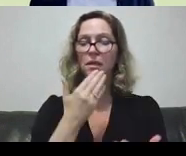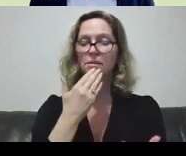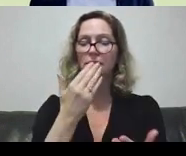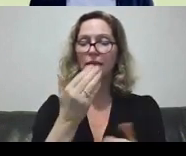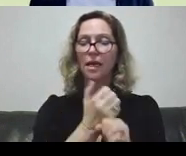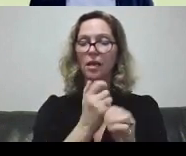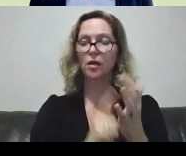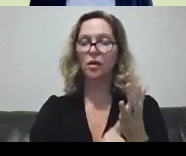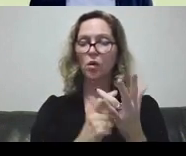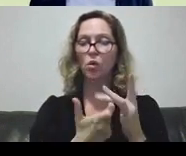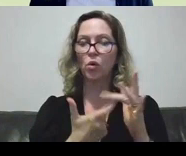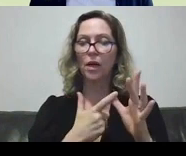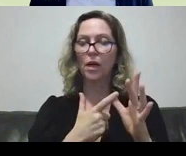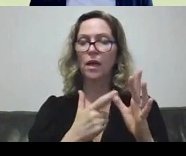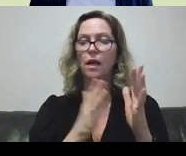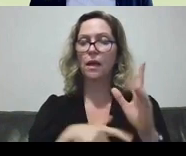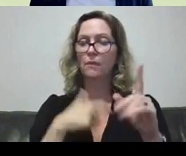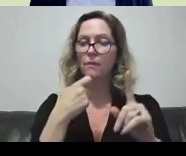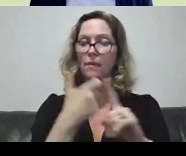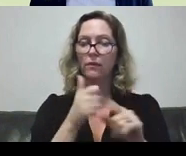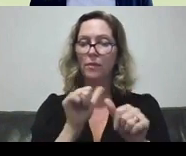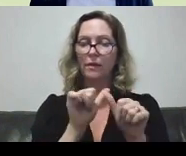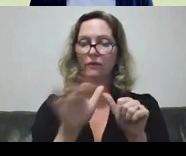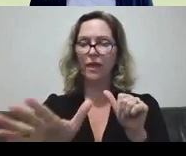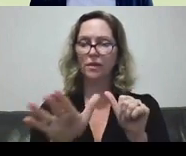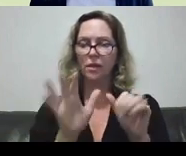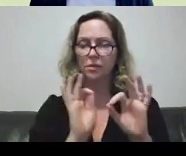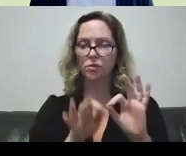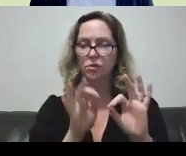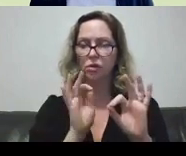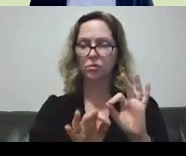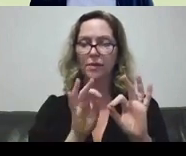been our fantastic interpreters today and thank you for tuning in and